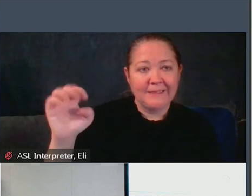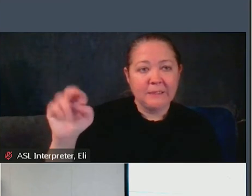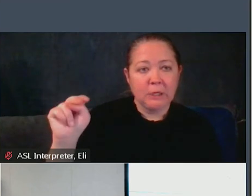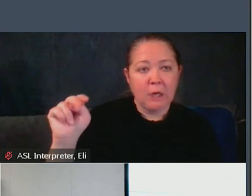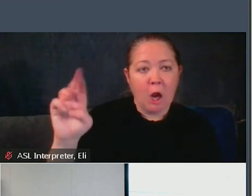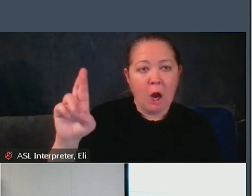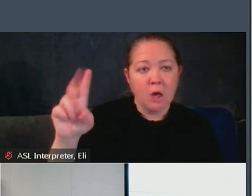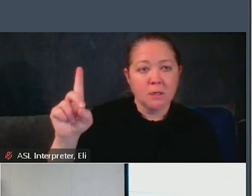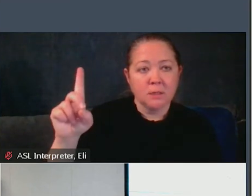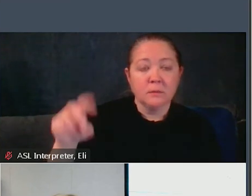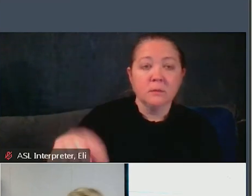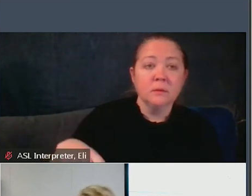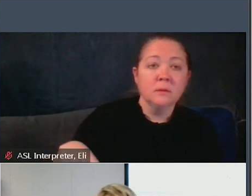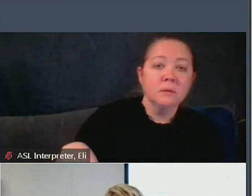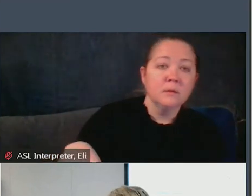Bolinas denied. Okay.